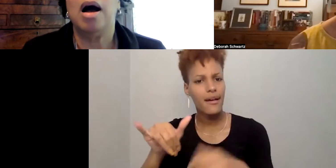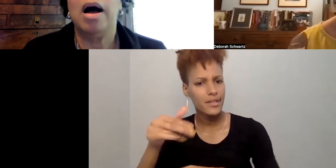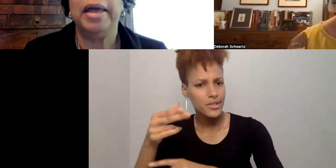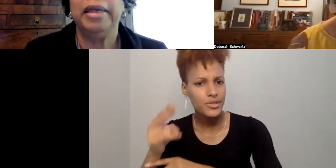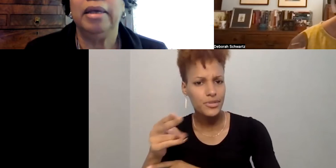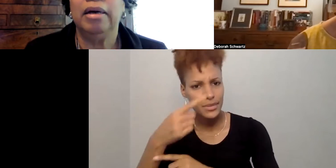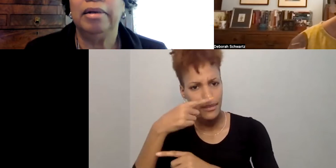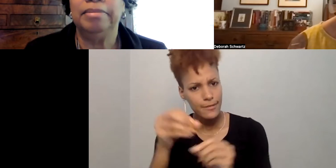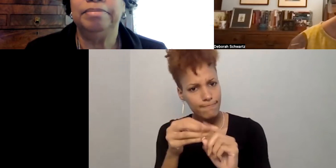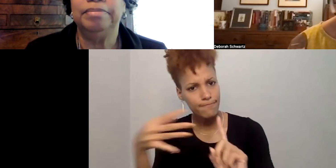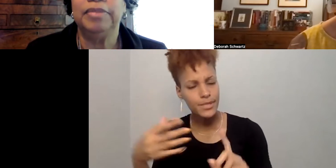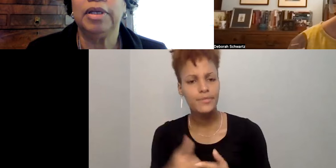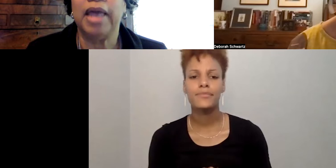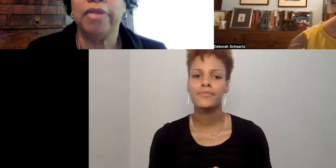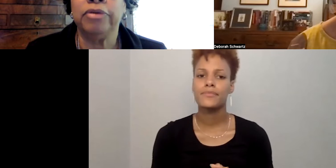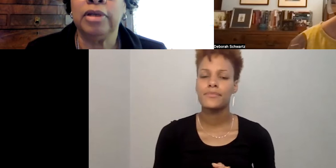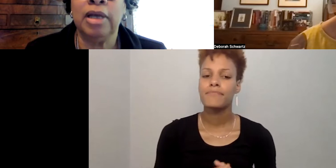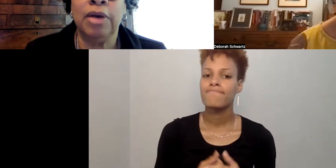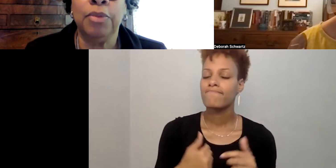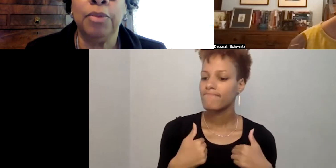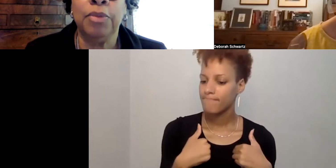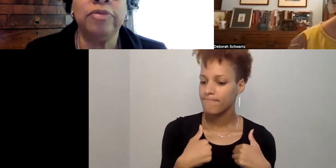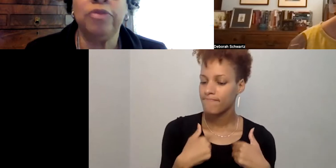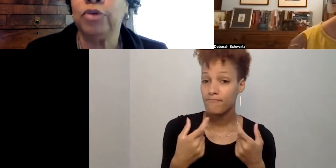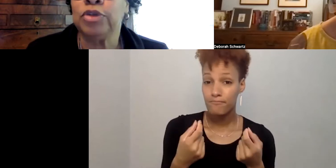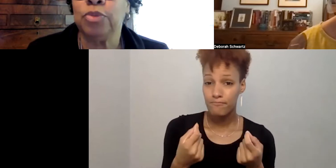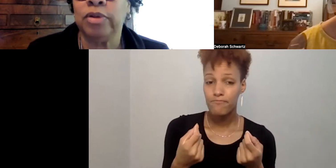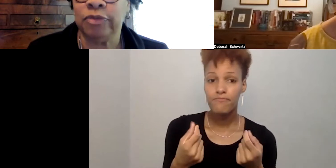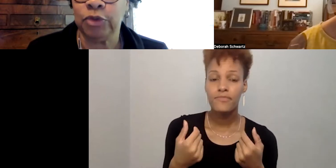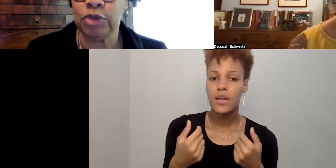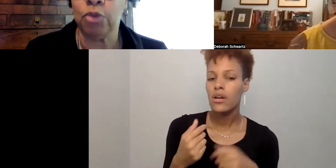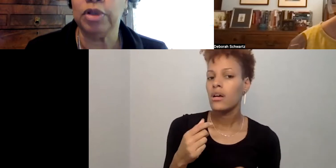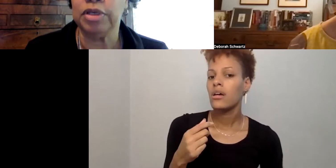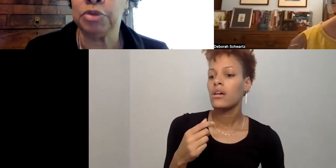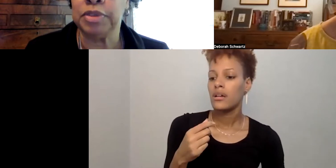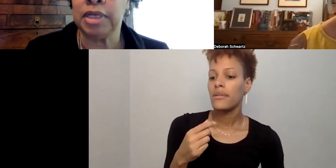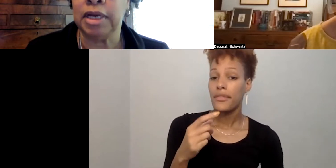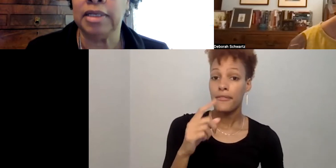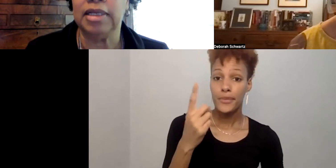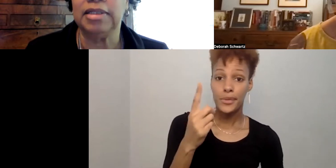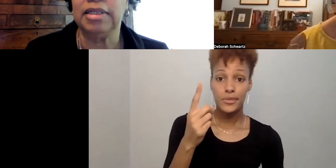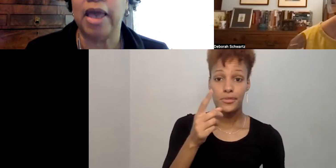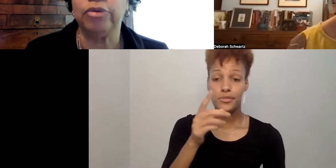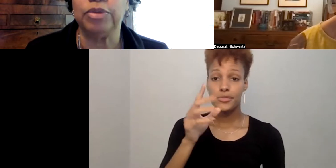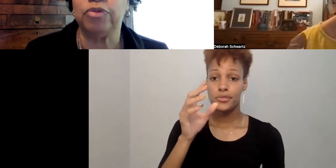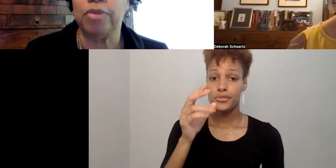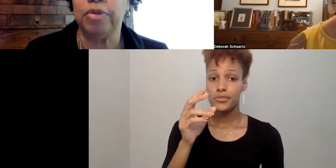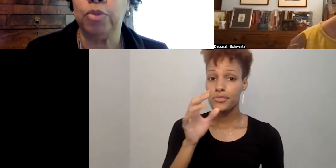I gathered- well one of the first, one of the first oral histories that I gathered was from a